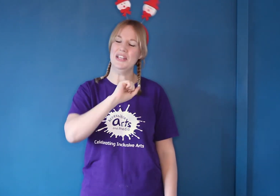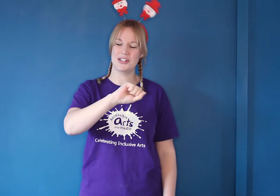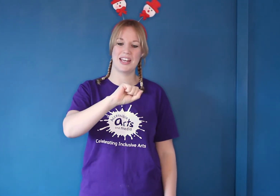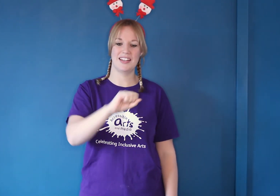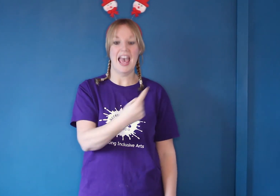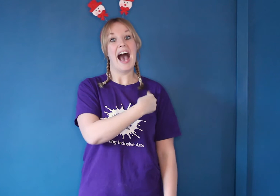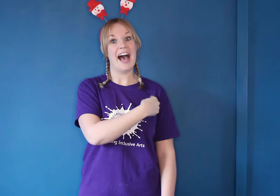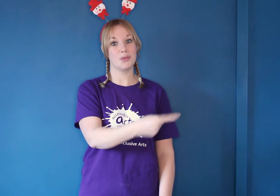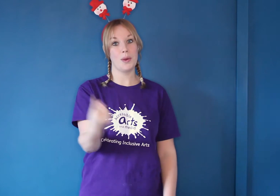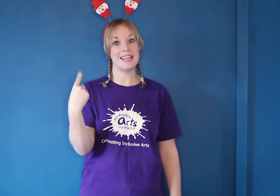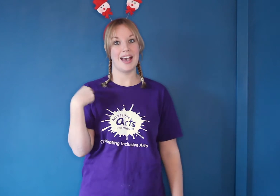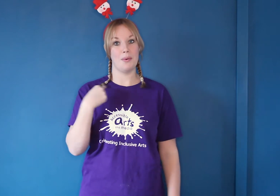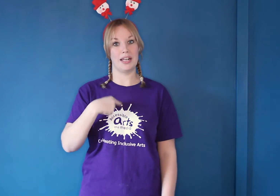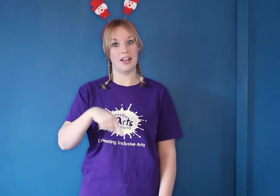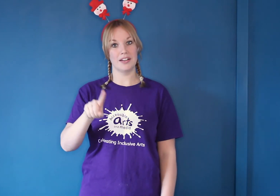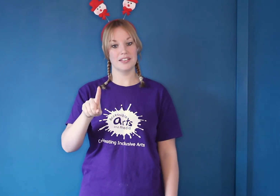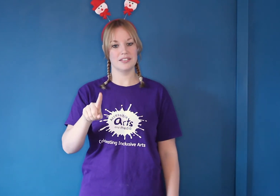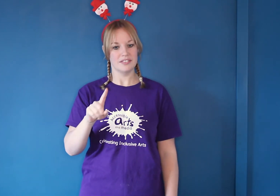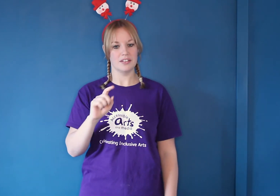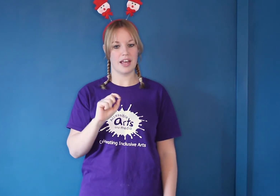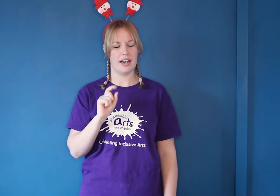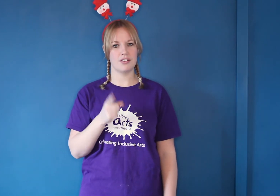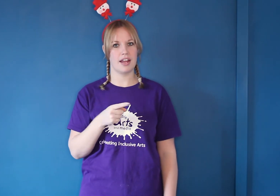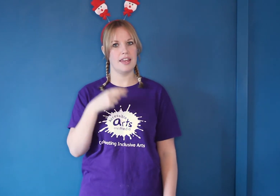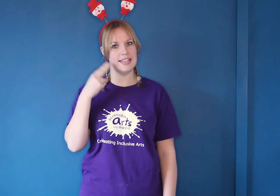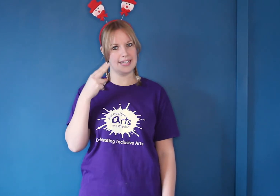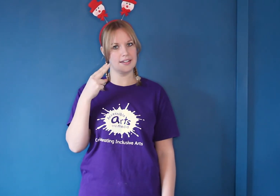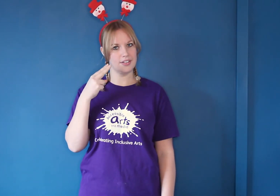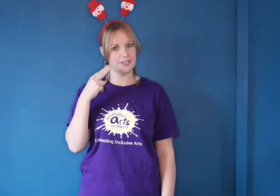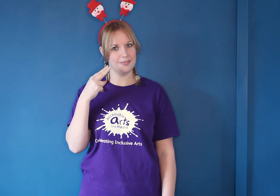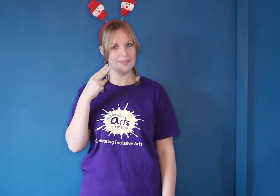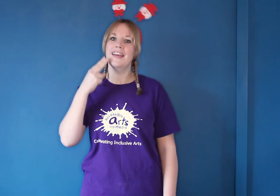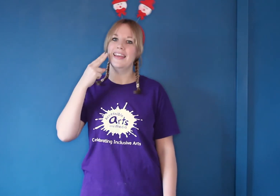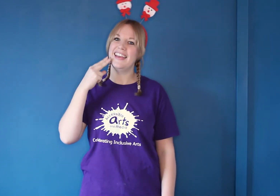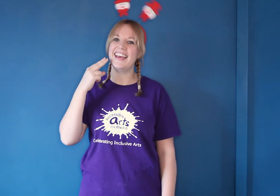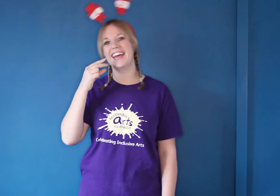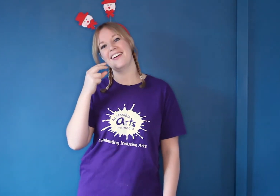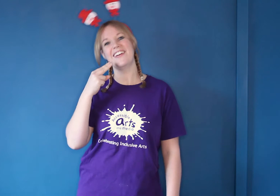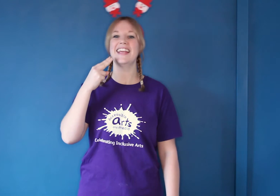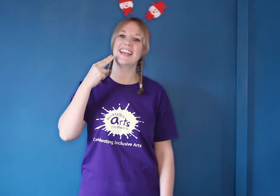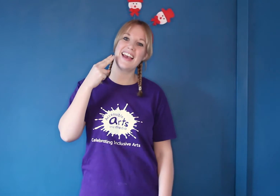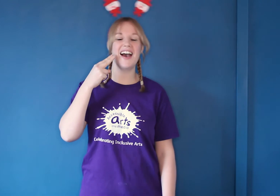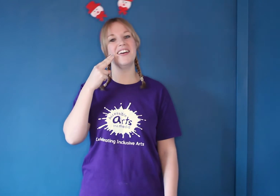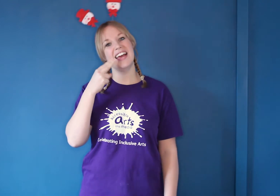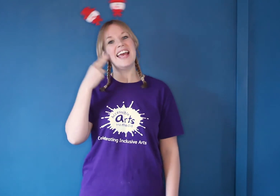Your turn. As we go along. Ok let’s try he sings a love song’. Here we go.